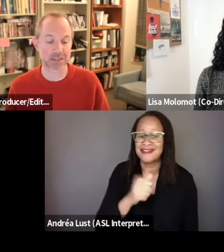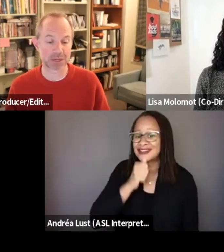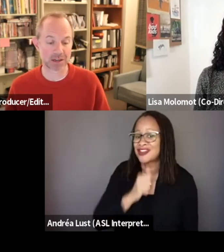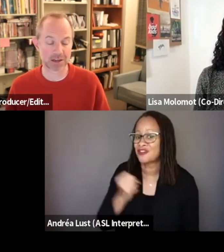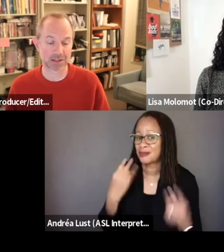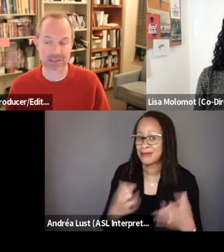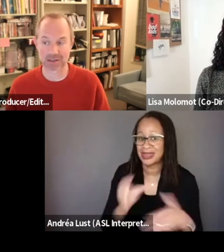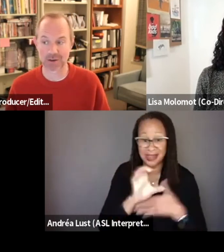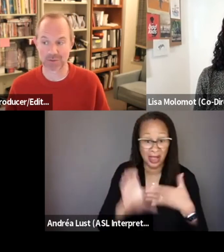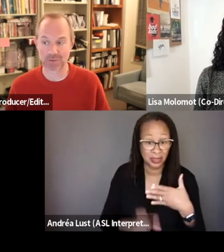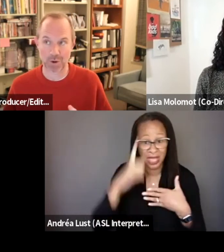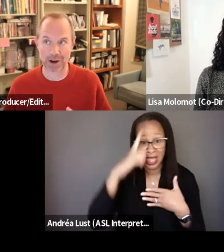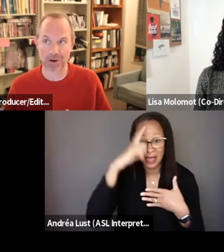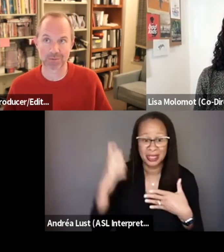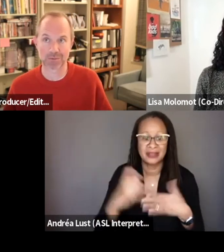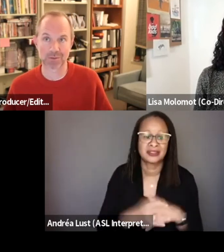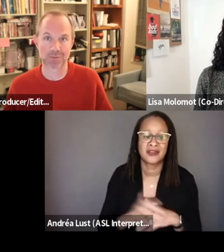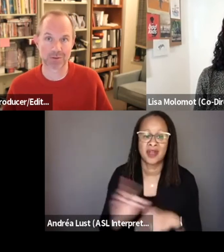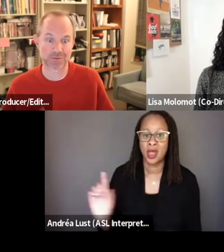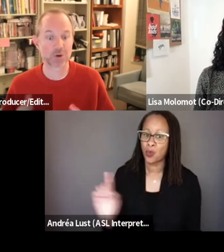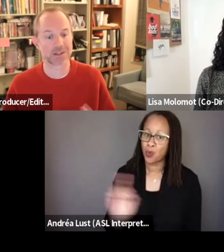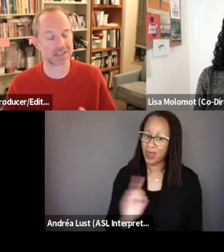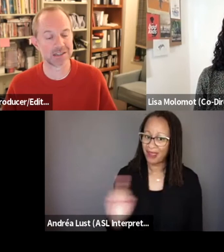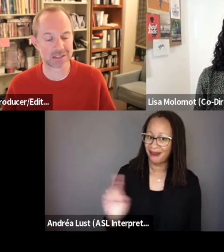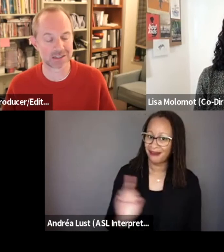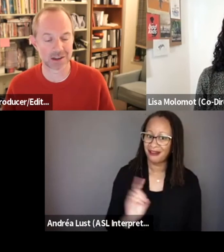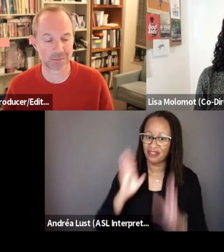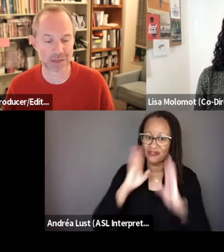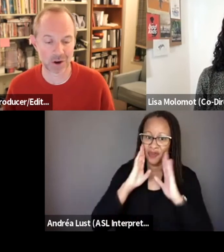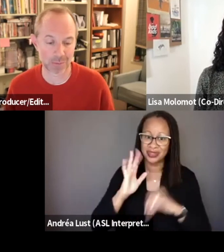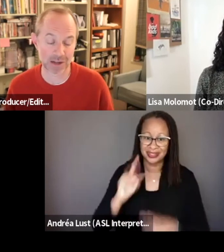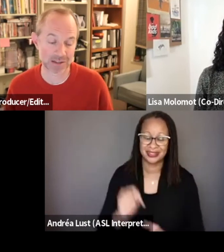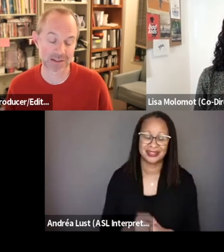because of where the focus is in our policy.